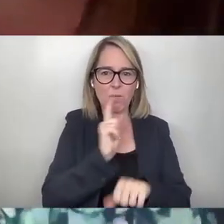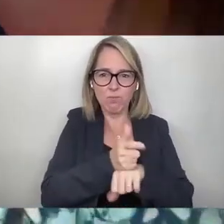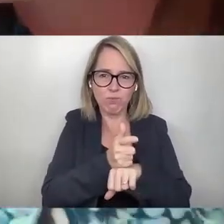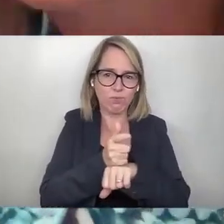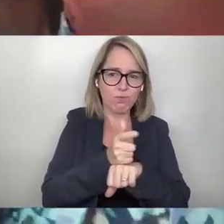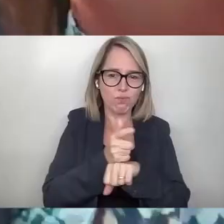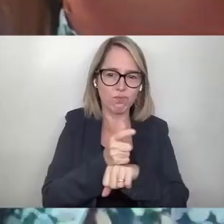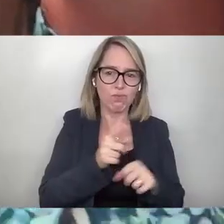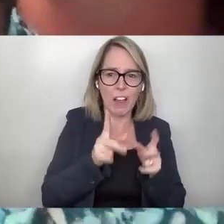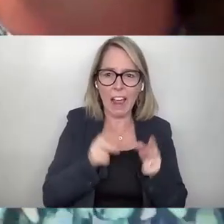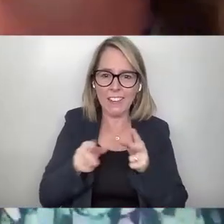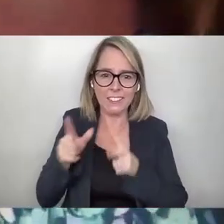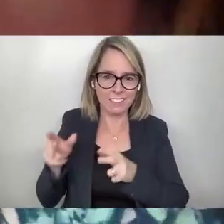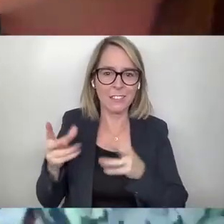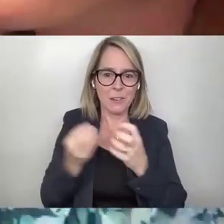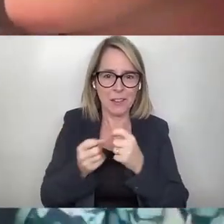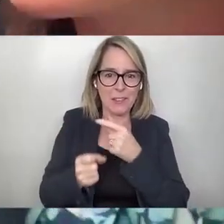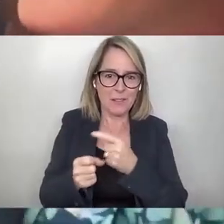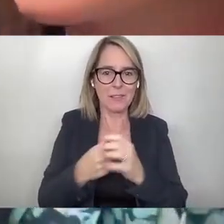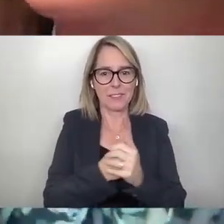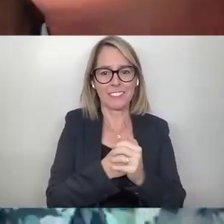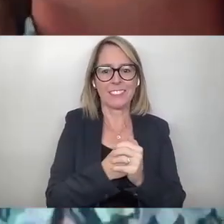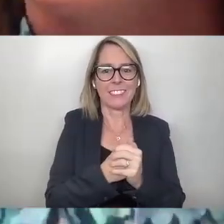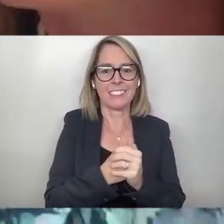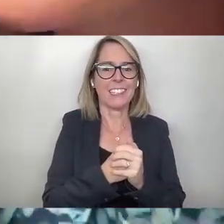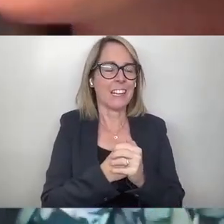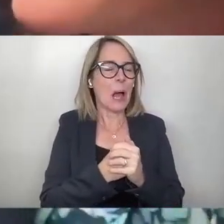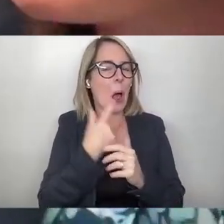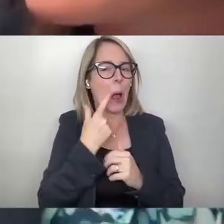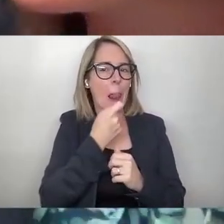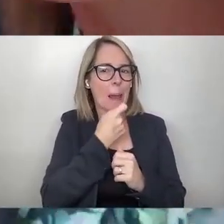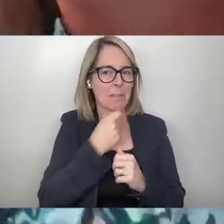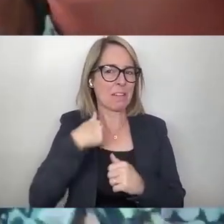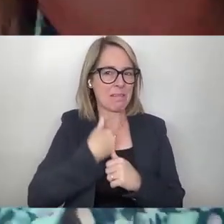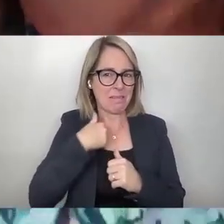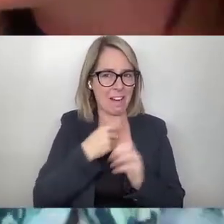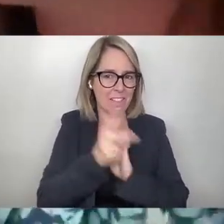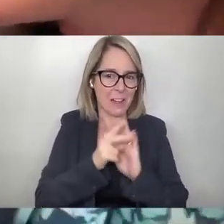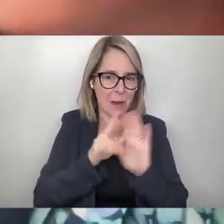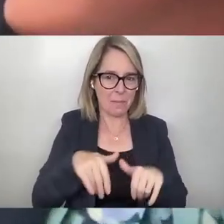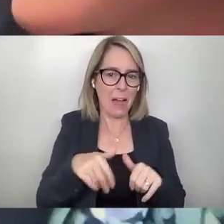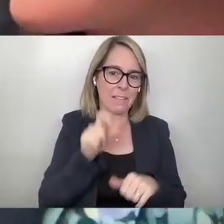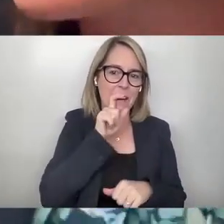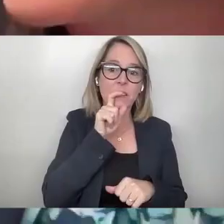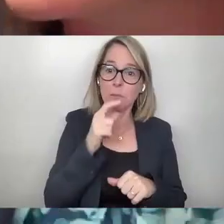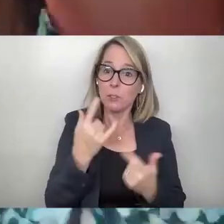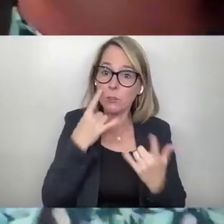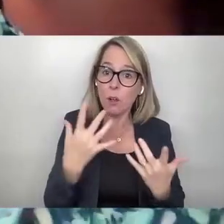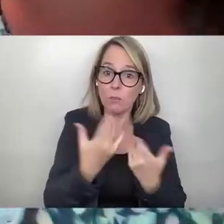Cathy: It was really helpful. It might've looked a bit rough around the edges, but I mentioned that because anyone can do that, can't they? Catrin: Yes, they can.